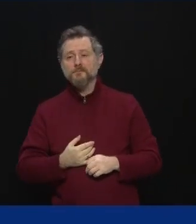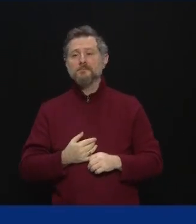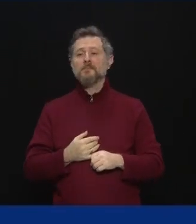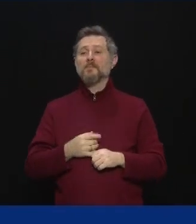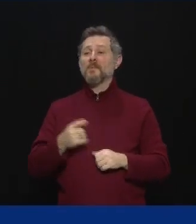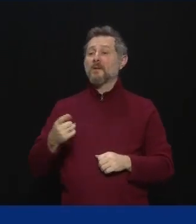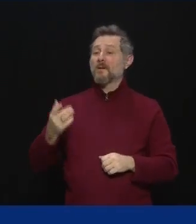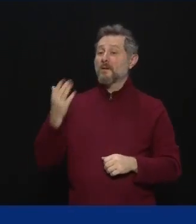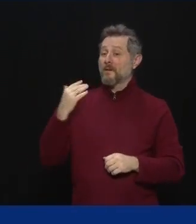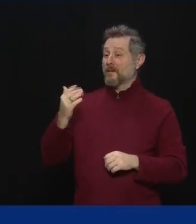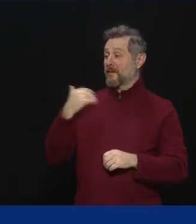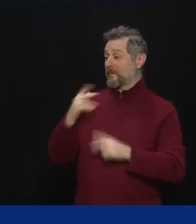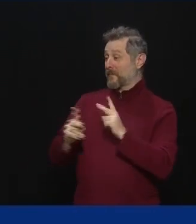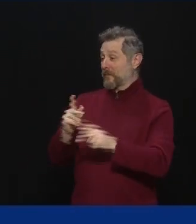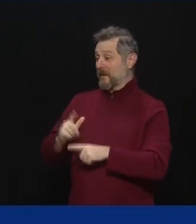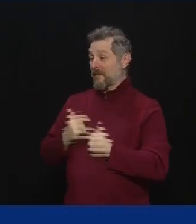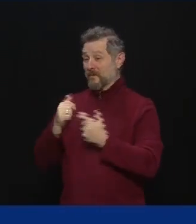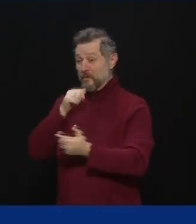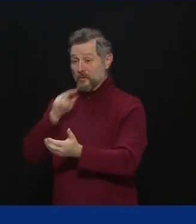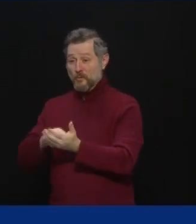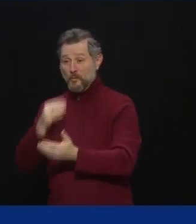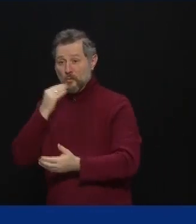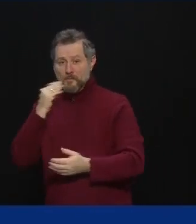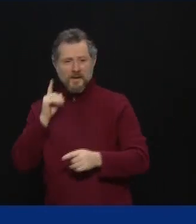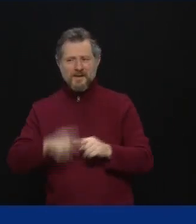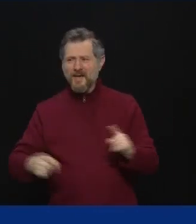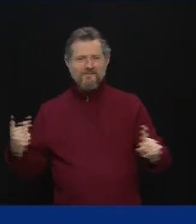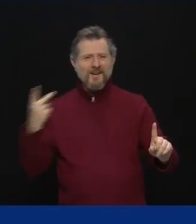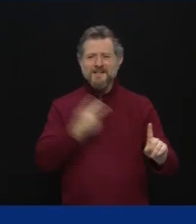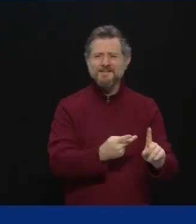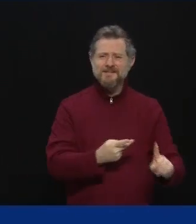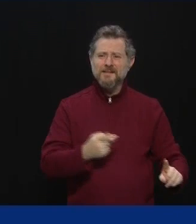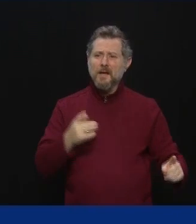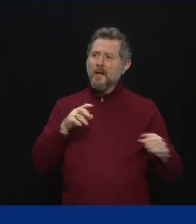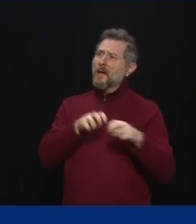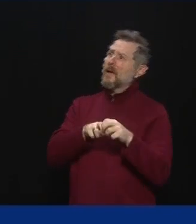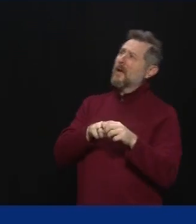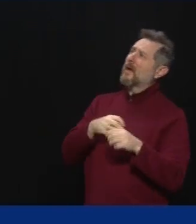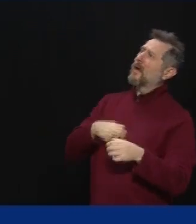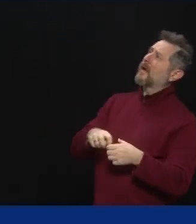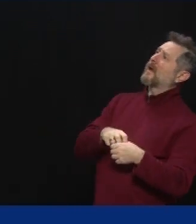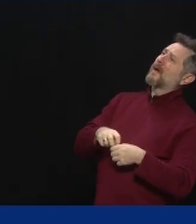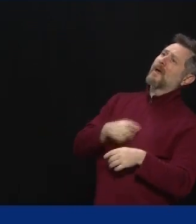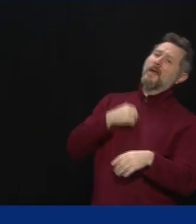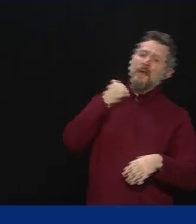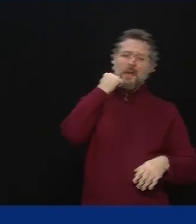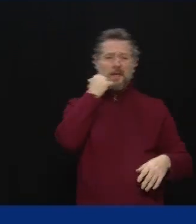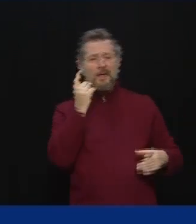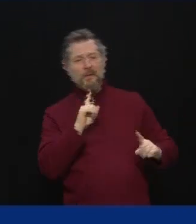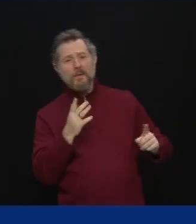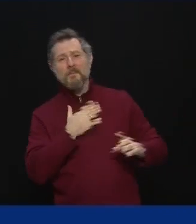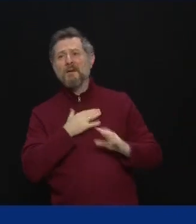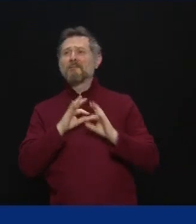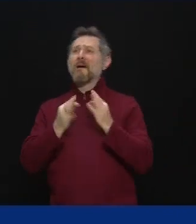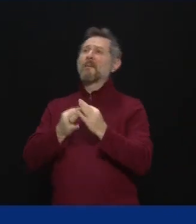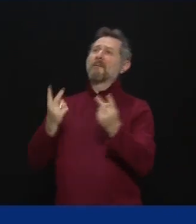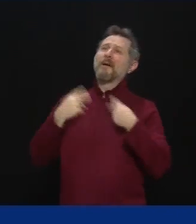NURSING HOMES. IF YOU REFLECT BACK ON THE PAIN OF LAST YEAR, THE INABILITY TO VISIT PEOPLE THAT JUST SAT THERE